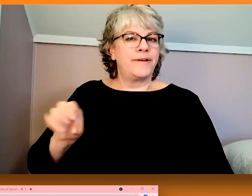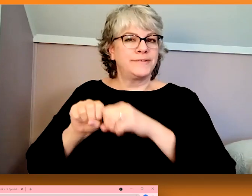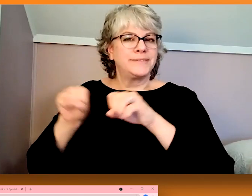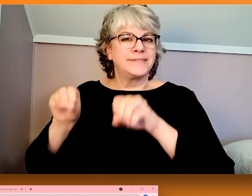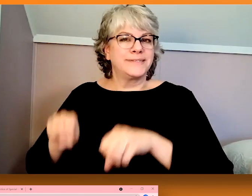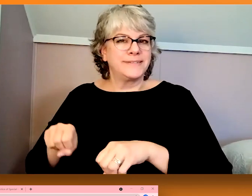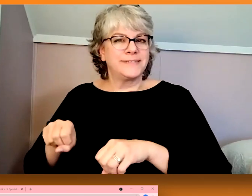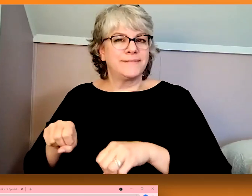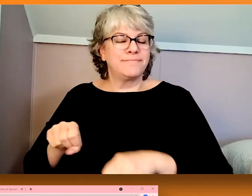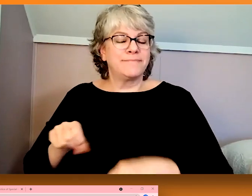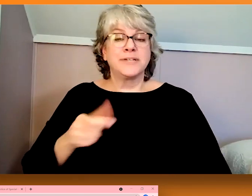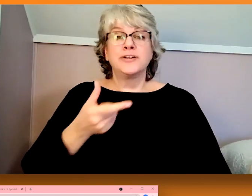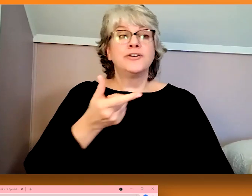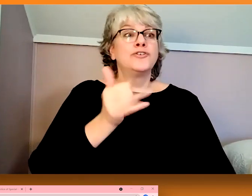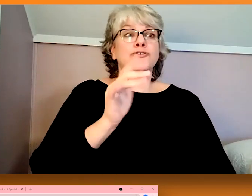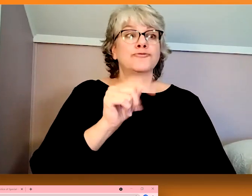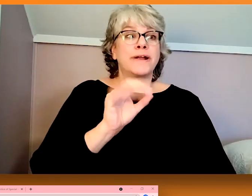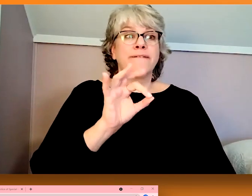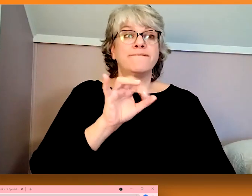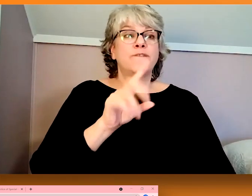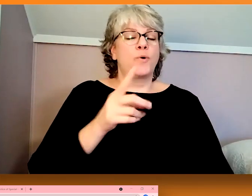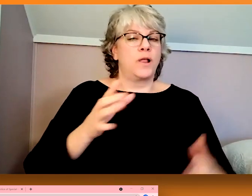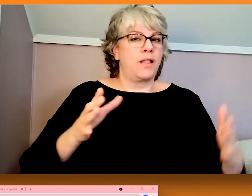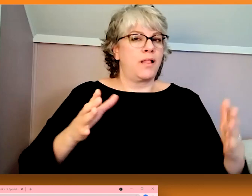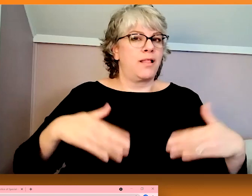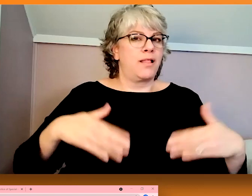I haven't used GrantForward embarrassingly enough,